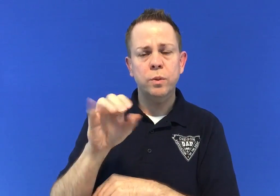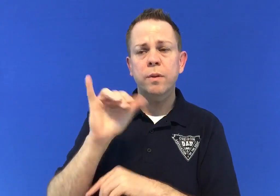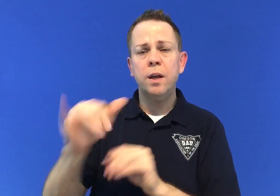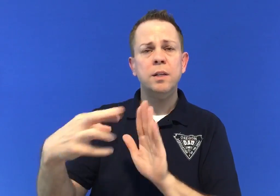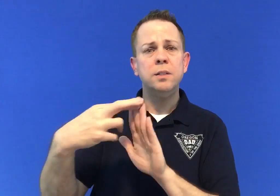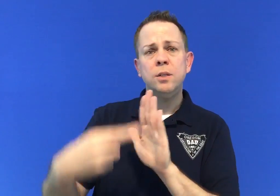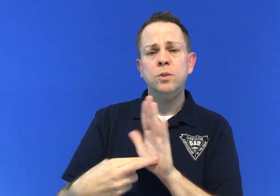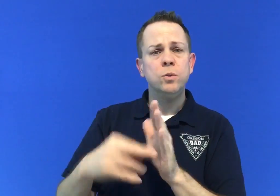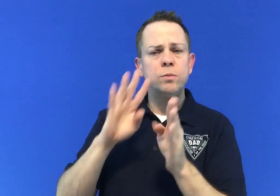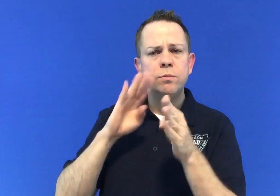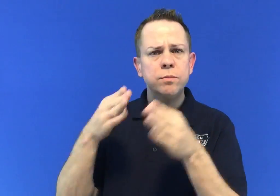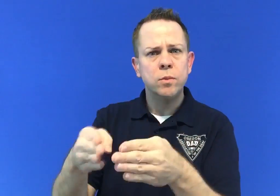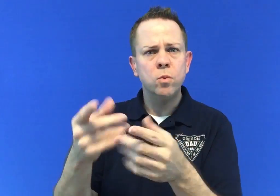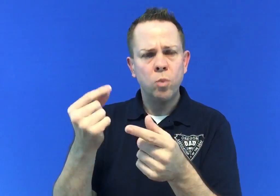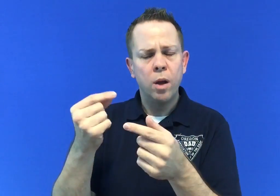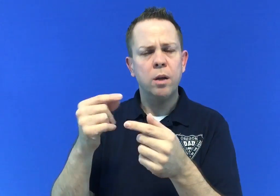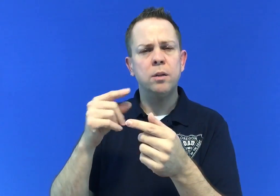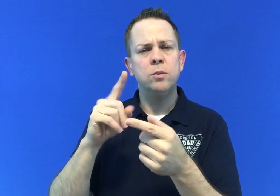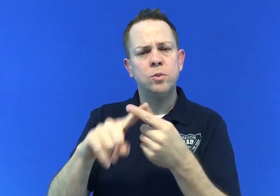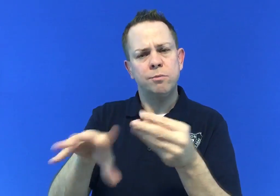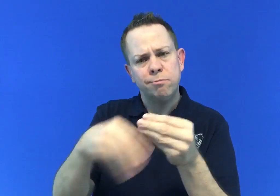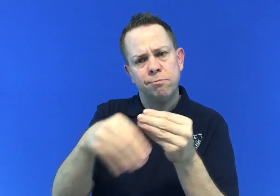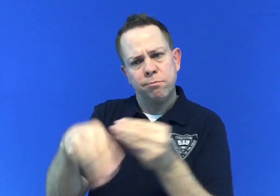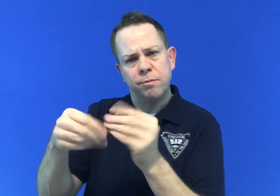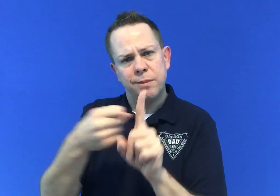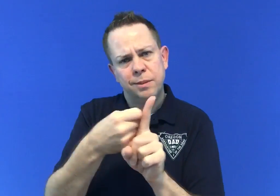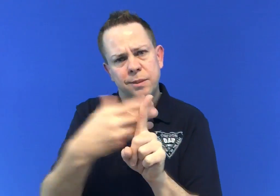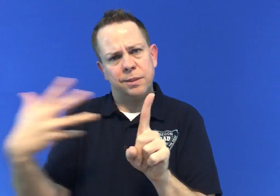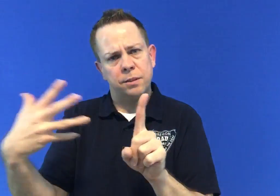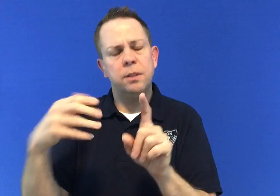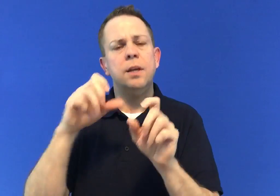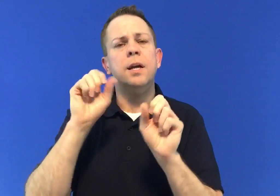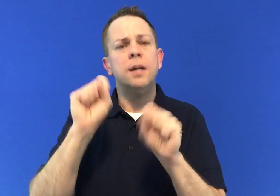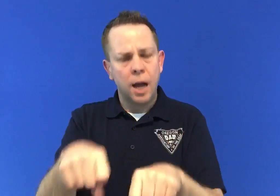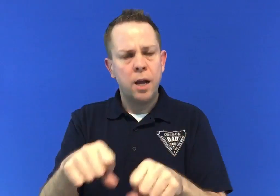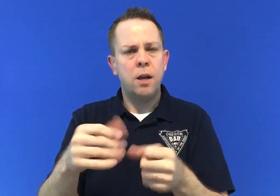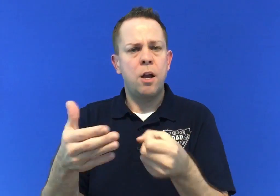That statute is focused on adding and expanding more coverage